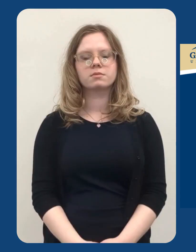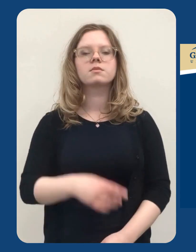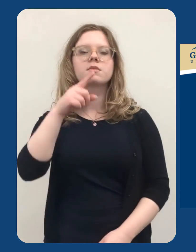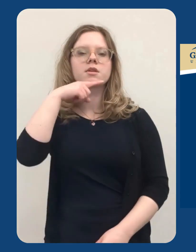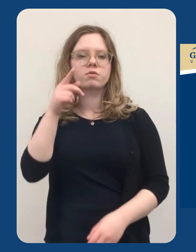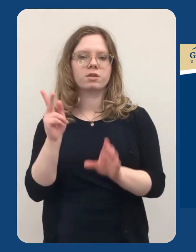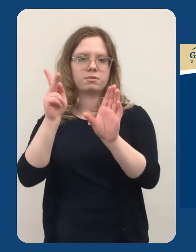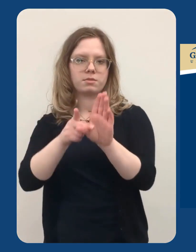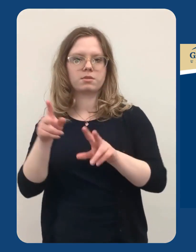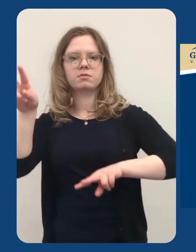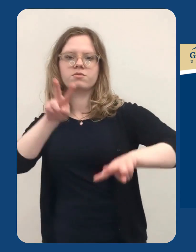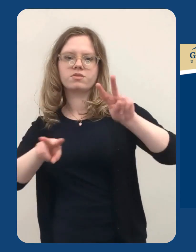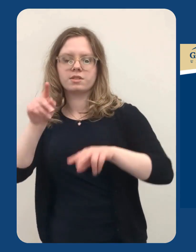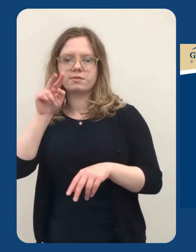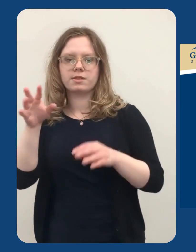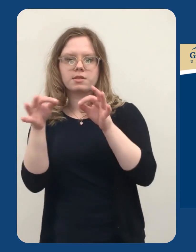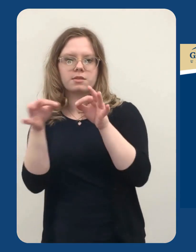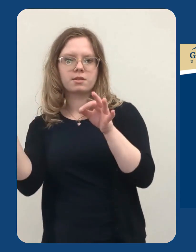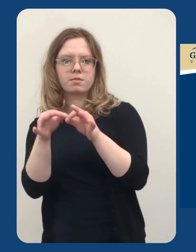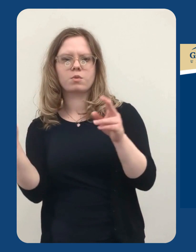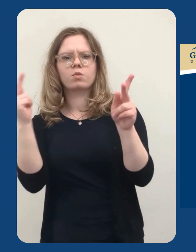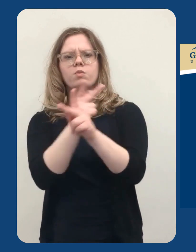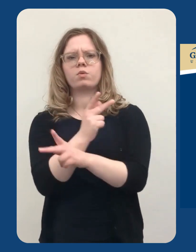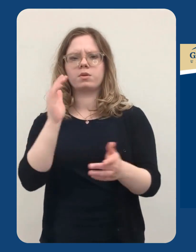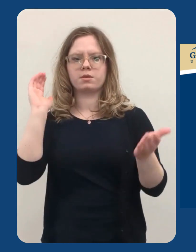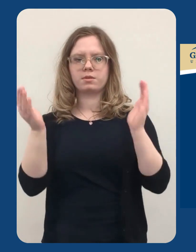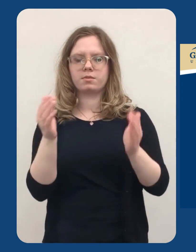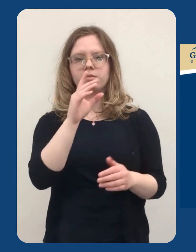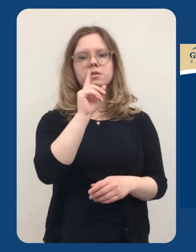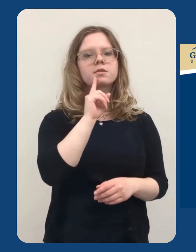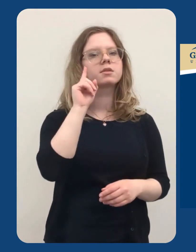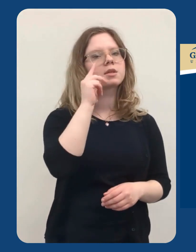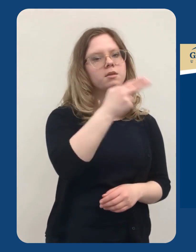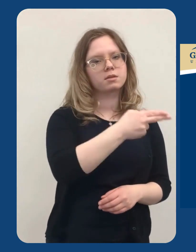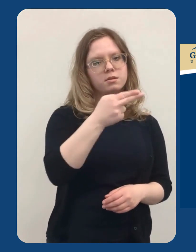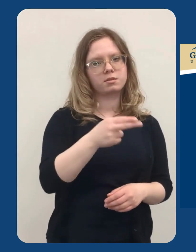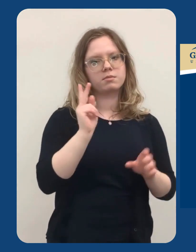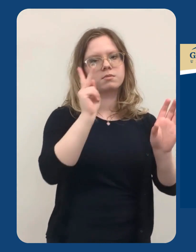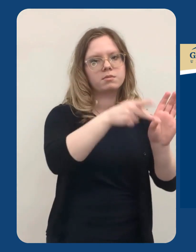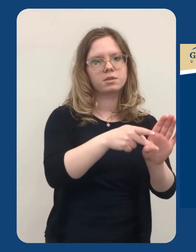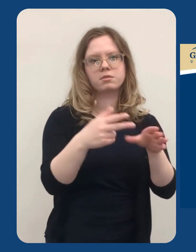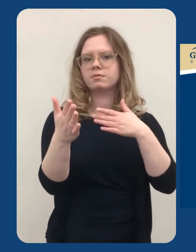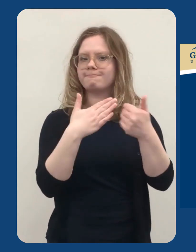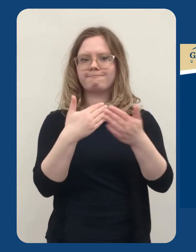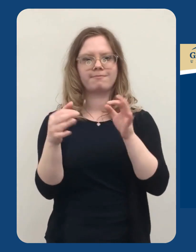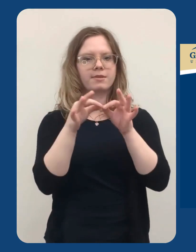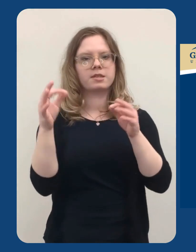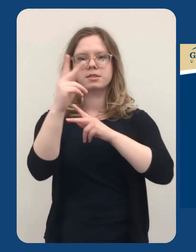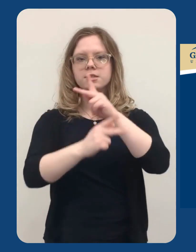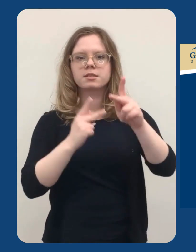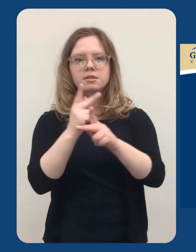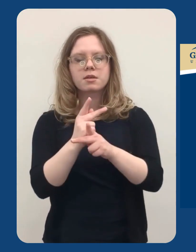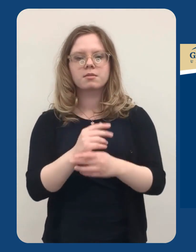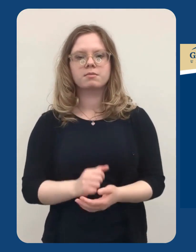Hearing viewers rated TV captions worse than DHH viewers regardless of the caption style.